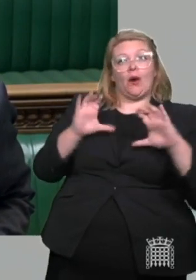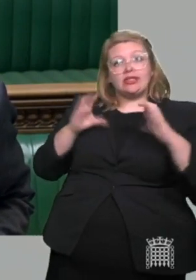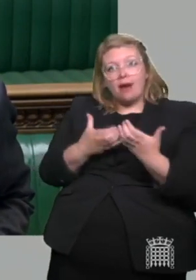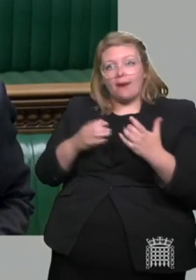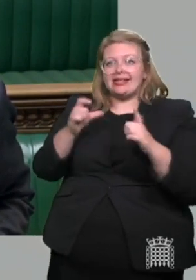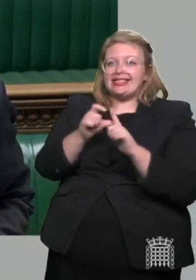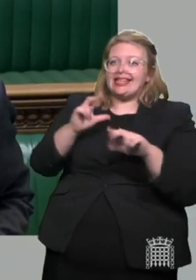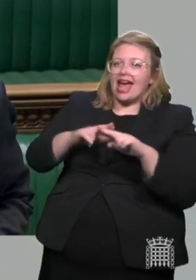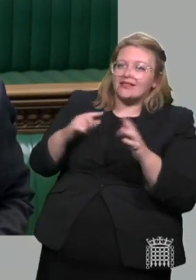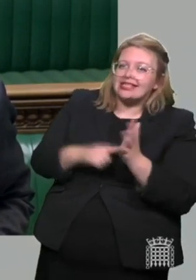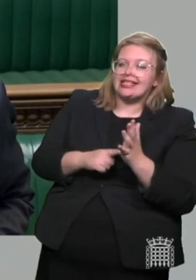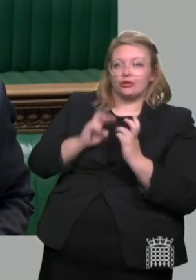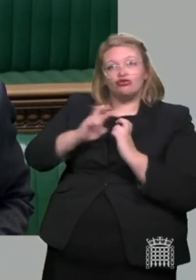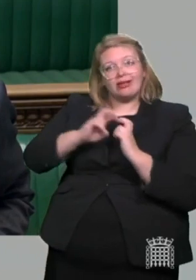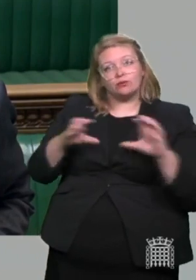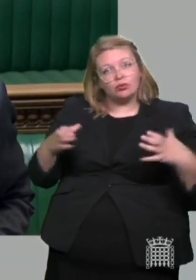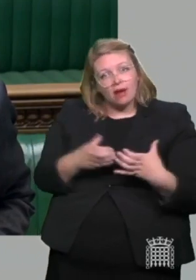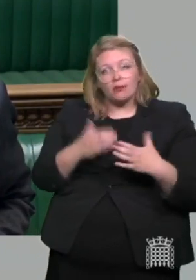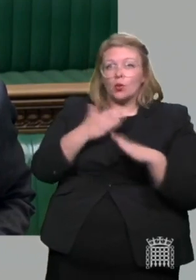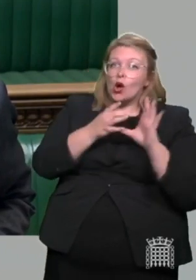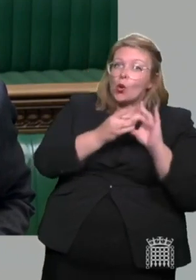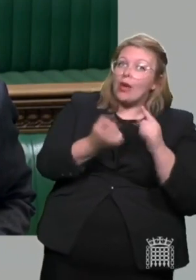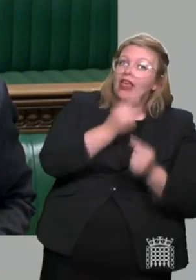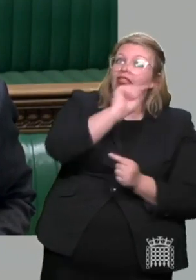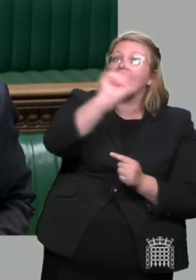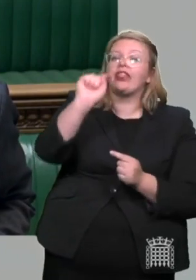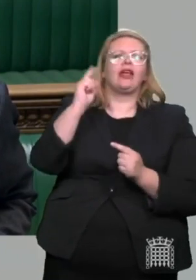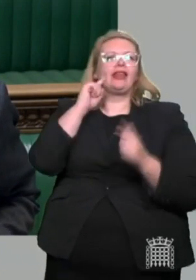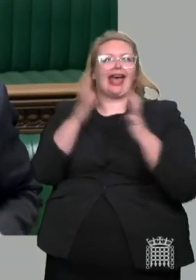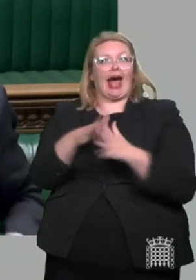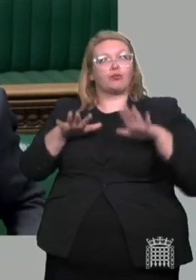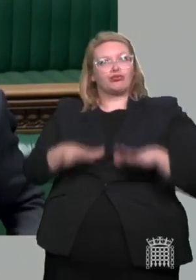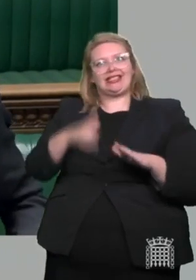are working together with manufacturers so that this country leads in guilt-free flying.